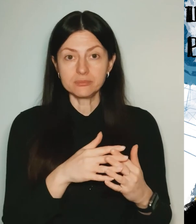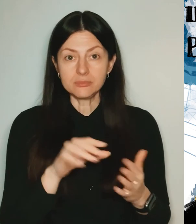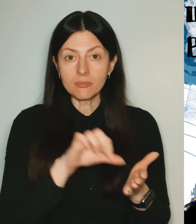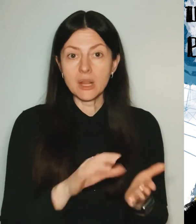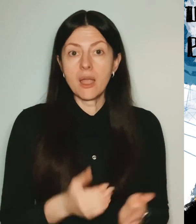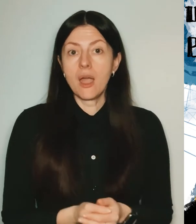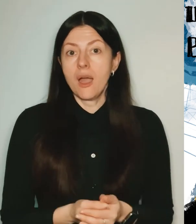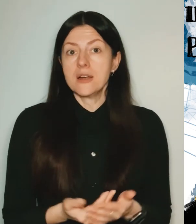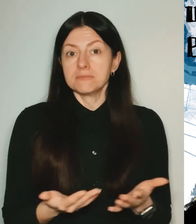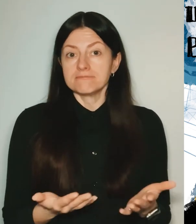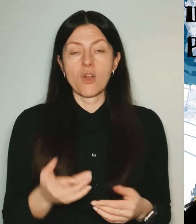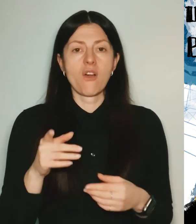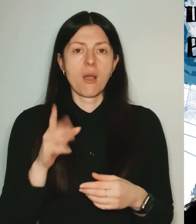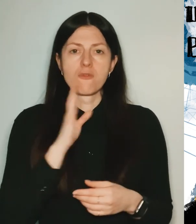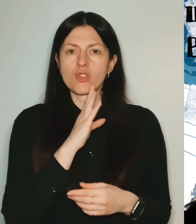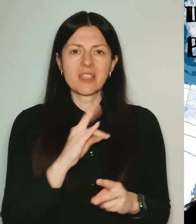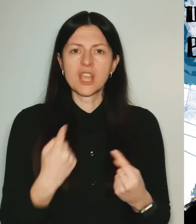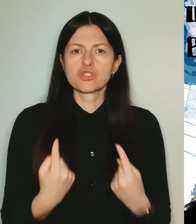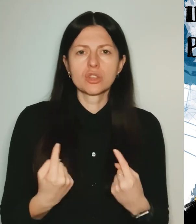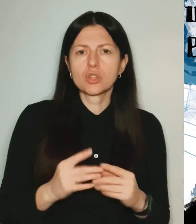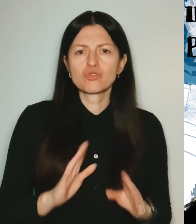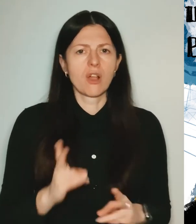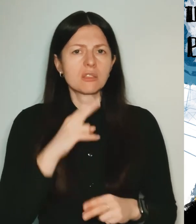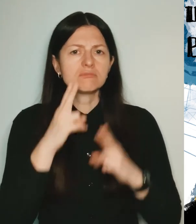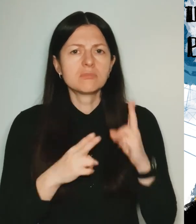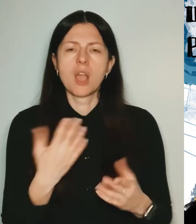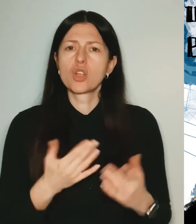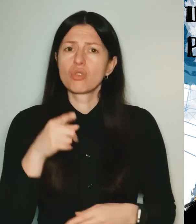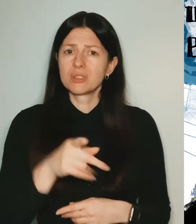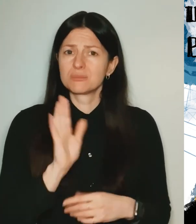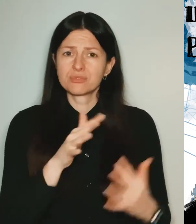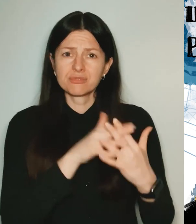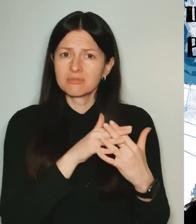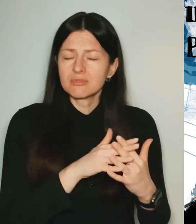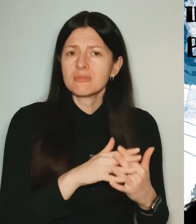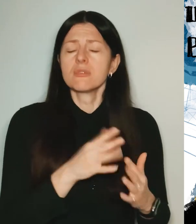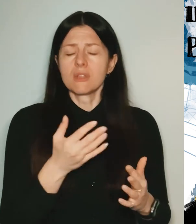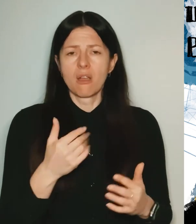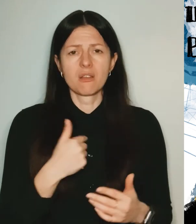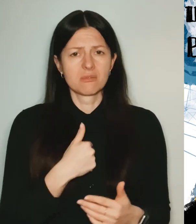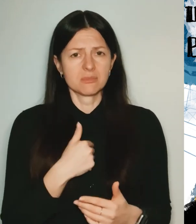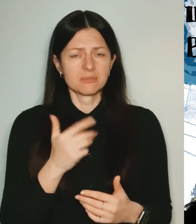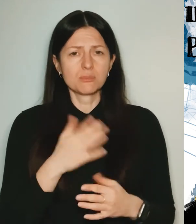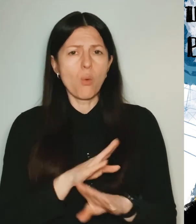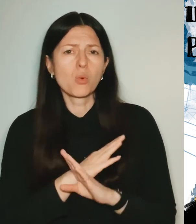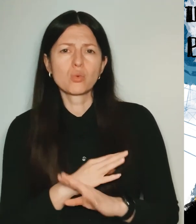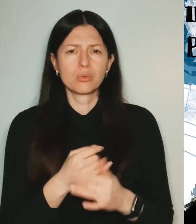She didn't hold over me, she didn't cry, she didn't say that "if you go to war, I will die" etc.